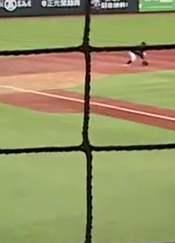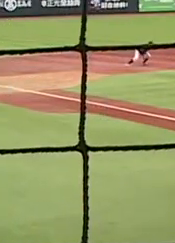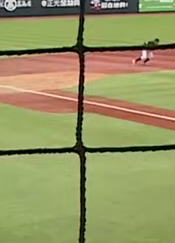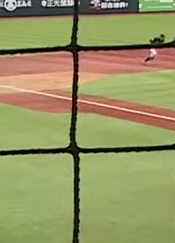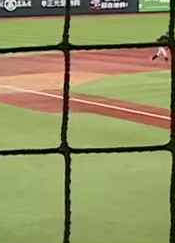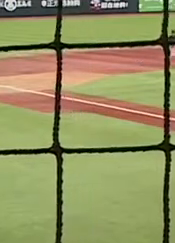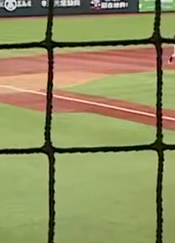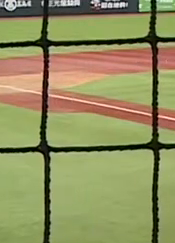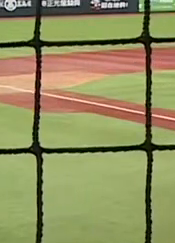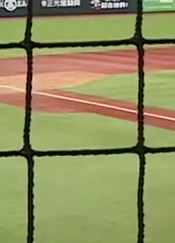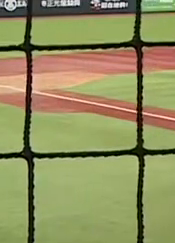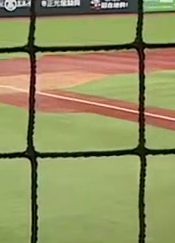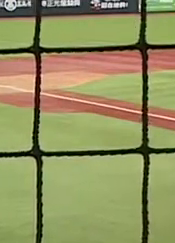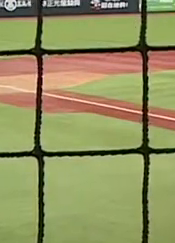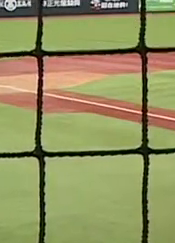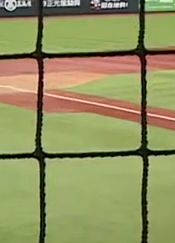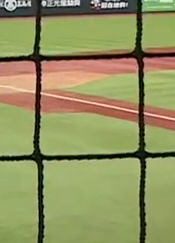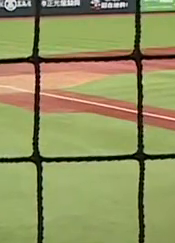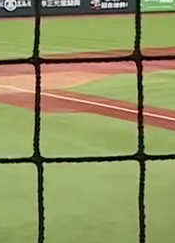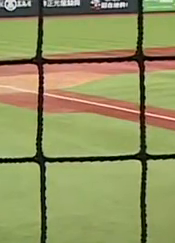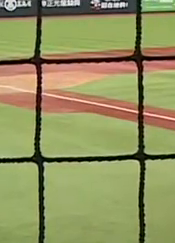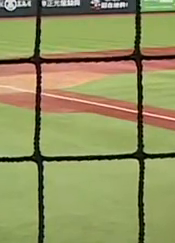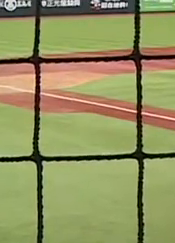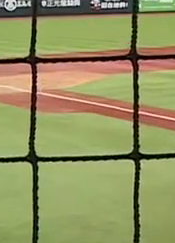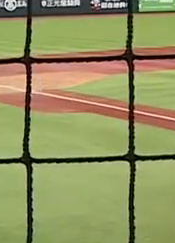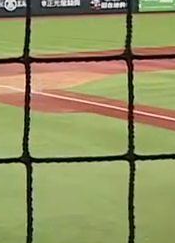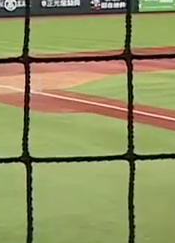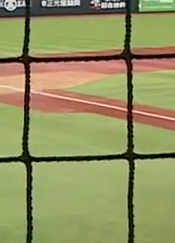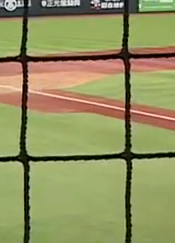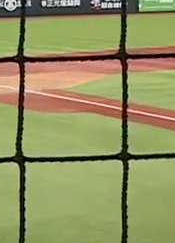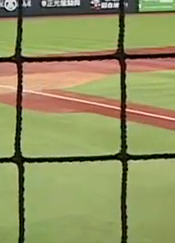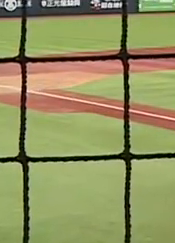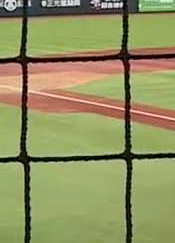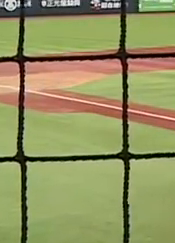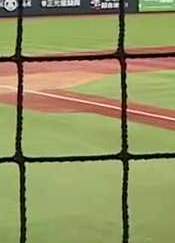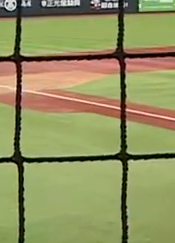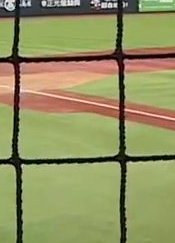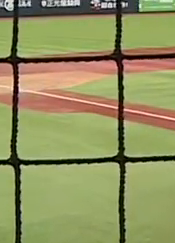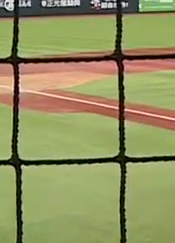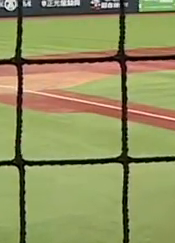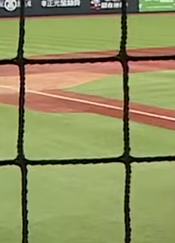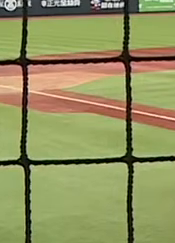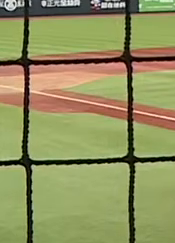nothing